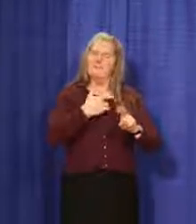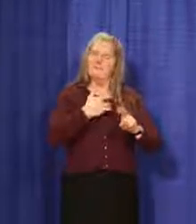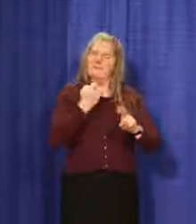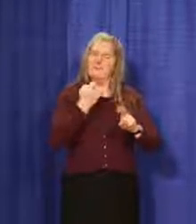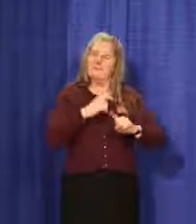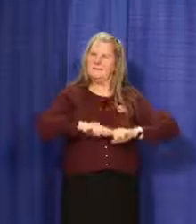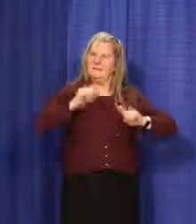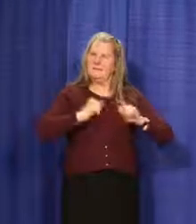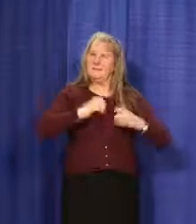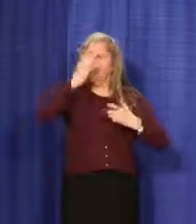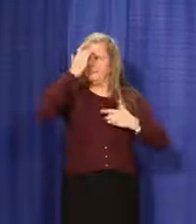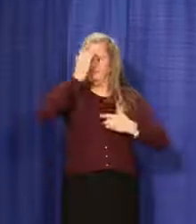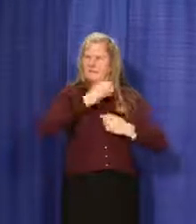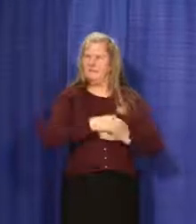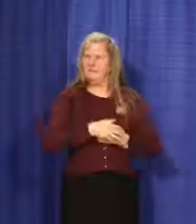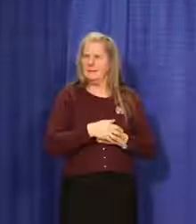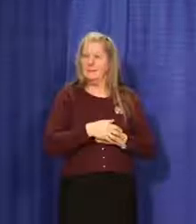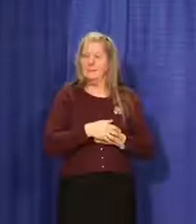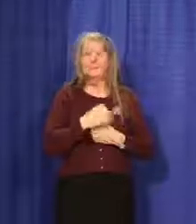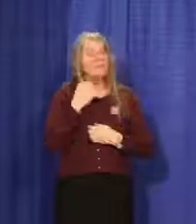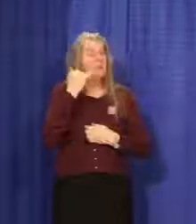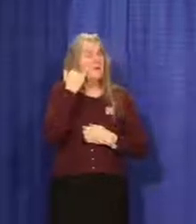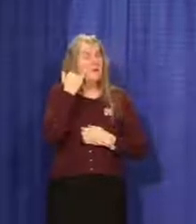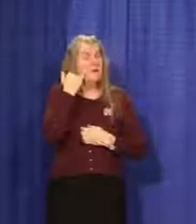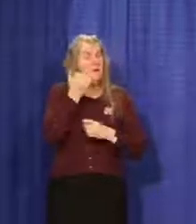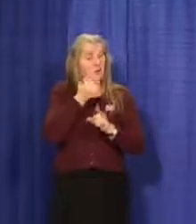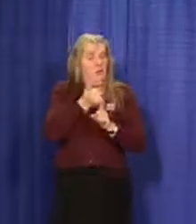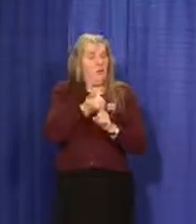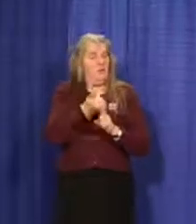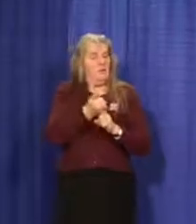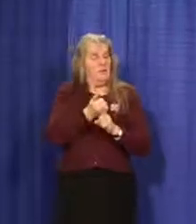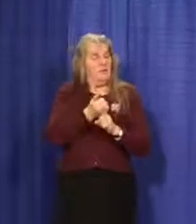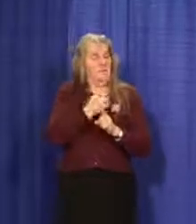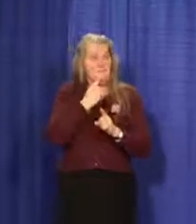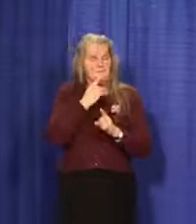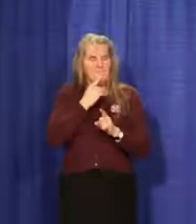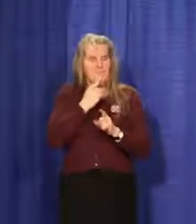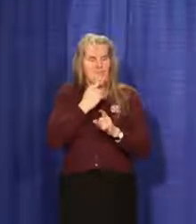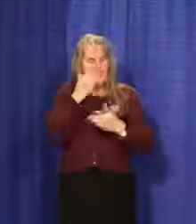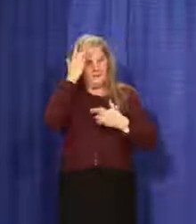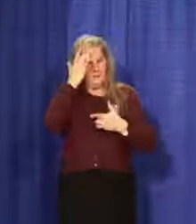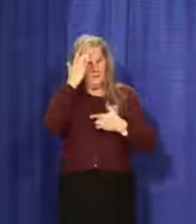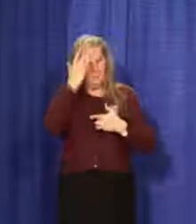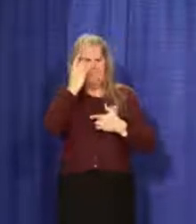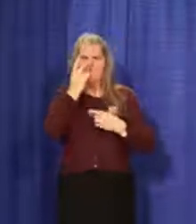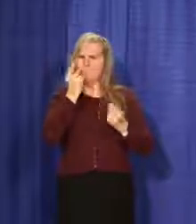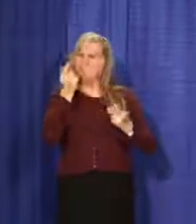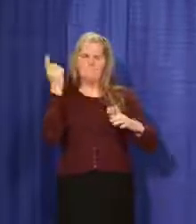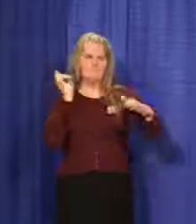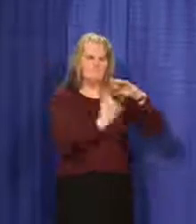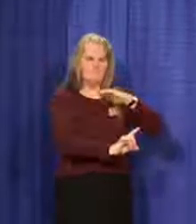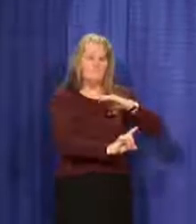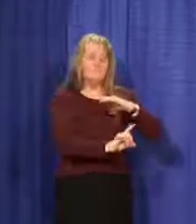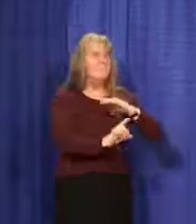Having a plan in place if you suddenly need to self isolate offers peace of mind even with